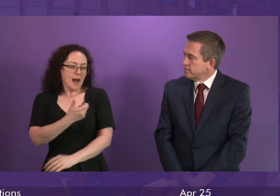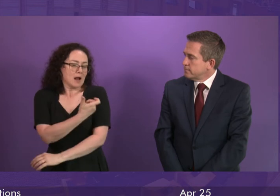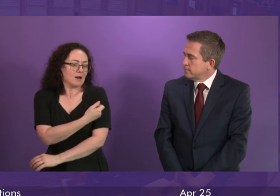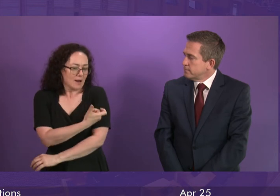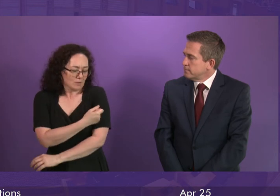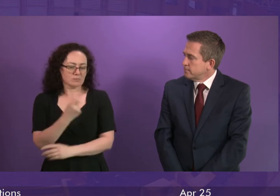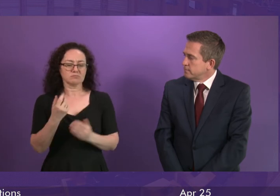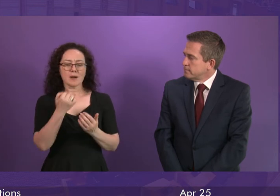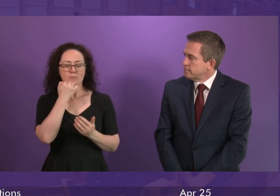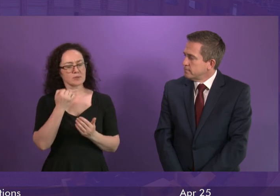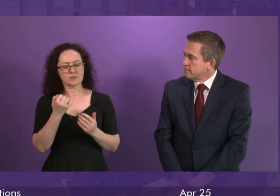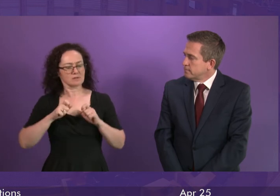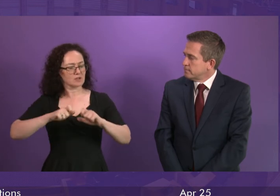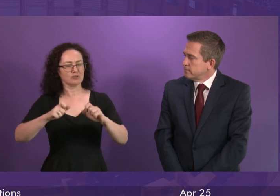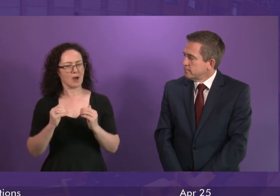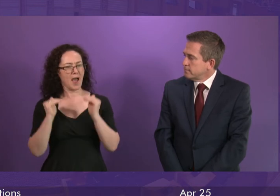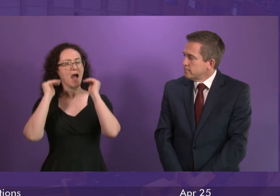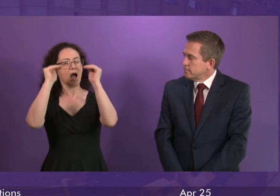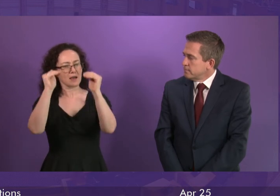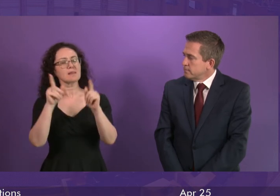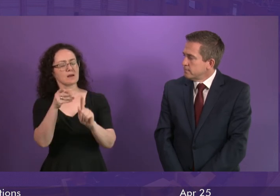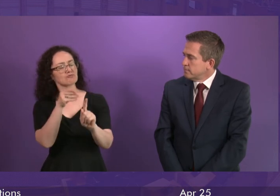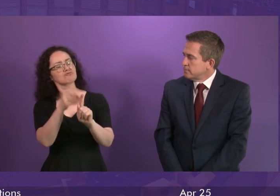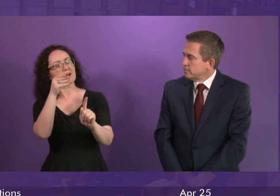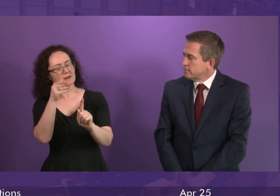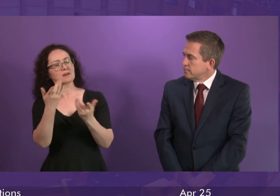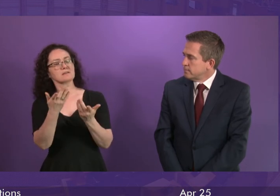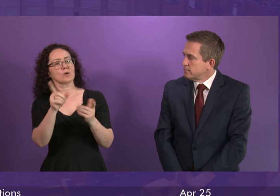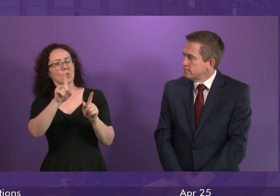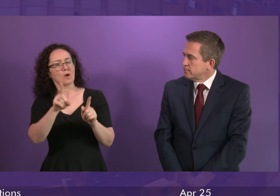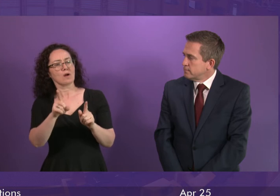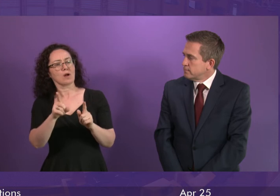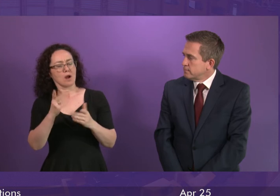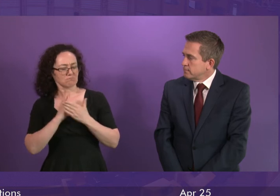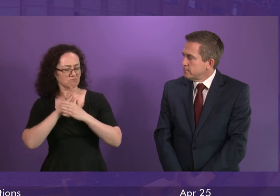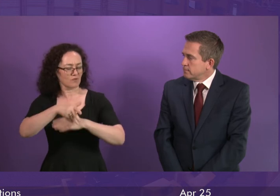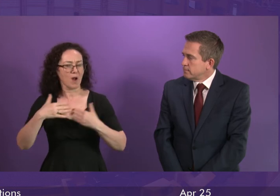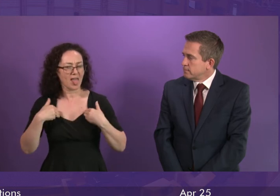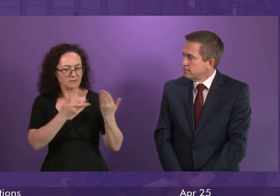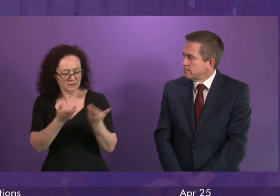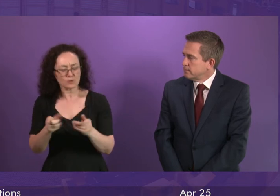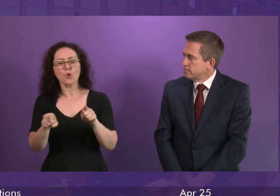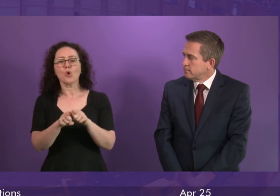commitment of our colleagues in the national health service and a recognition of the benefits of vaccination. It is worth noting that uptake of the first